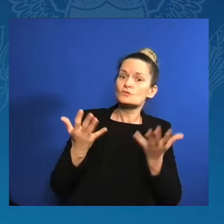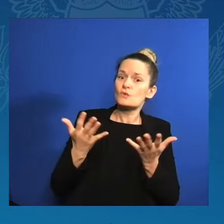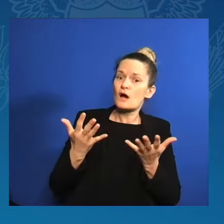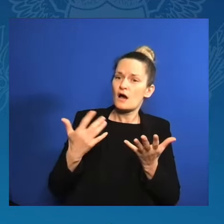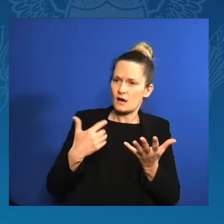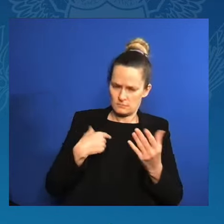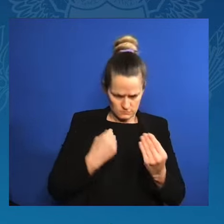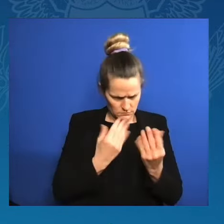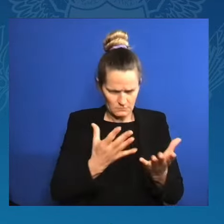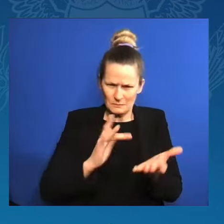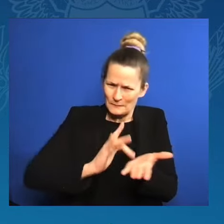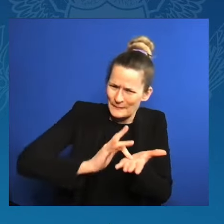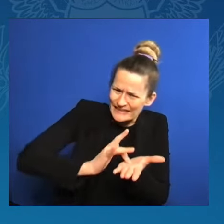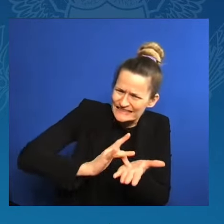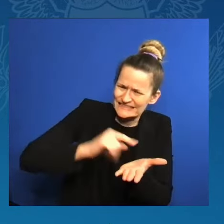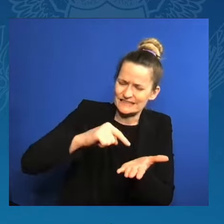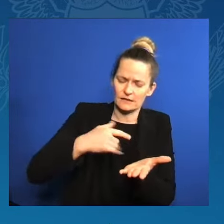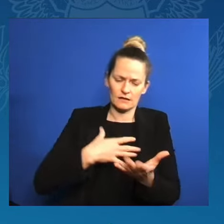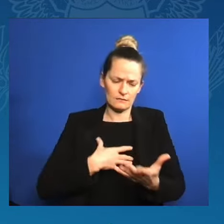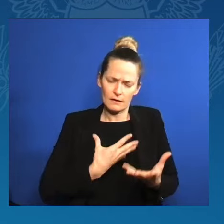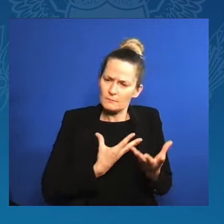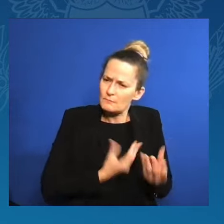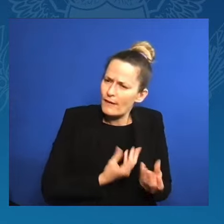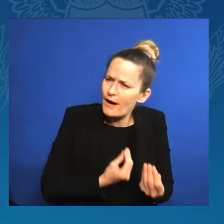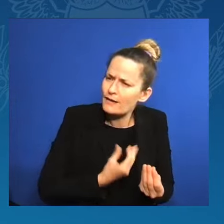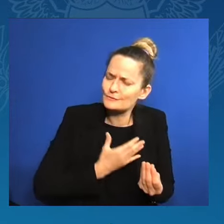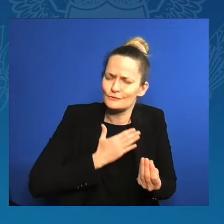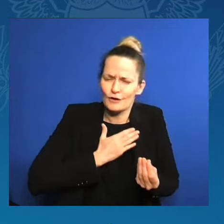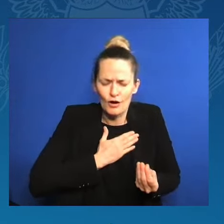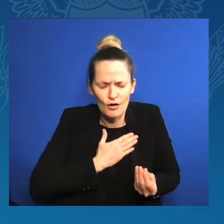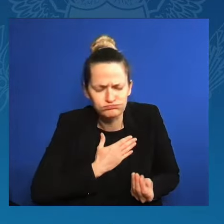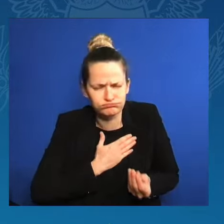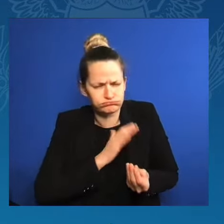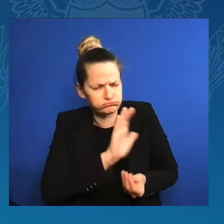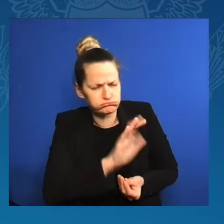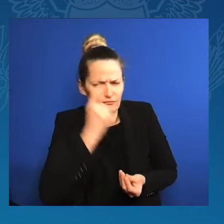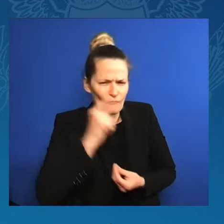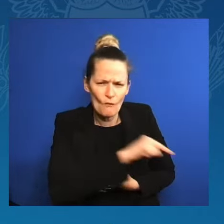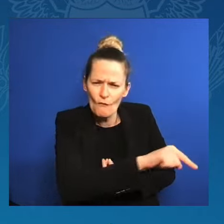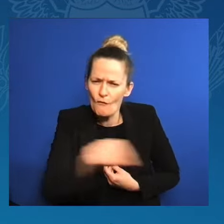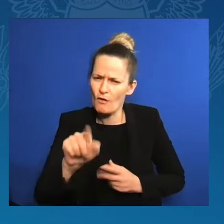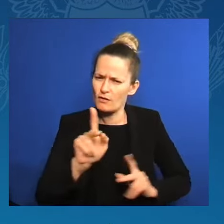based on the best available scientific evidence. And if there is one thing I've learned